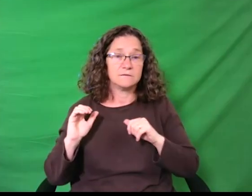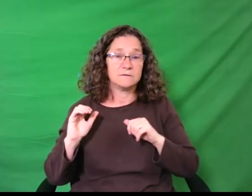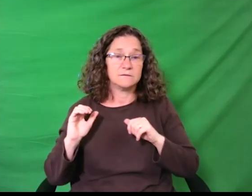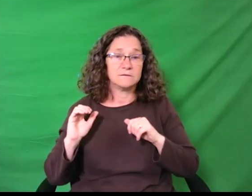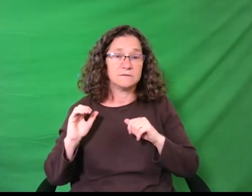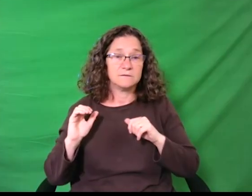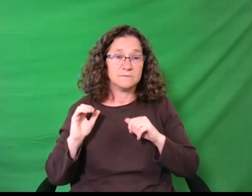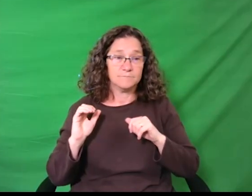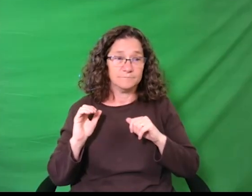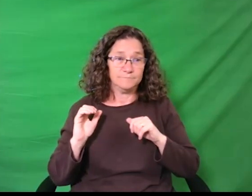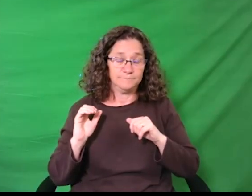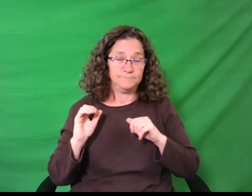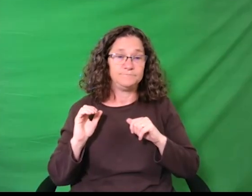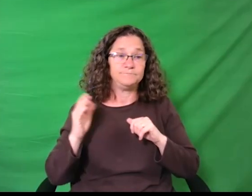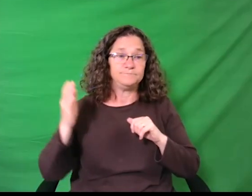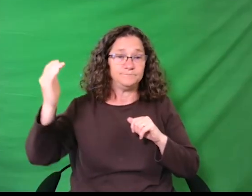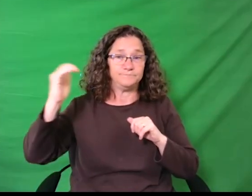Bay.